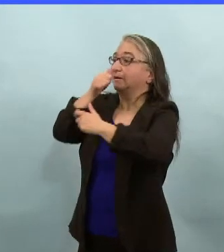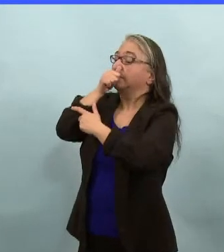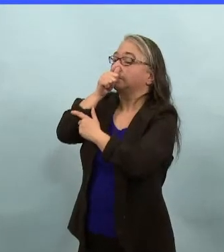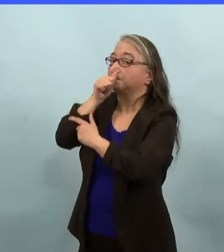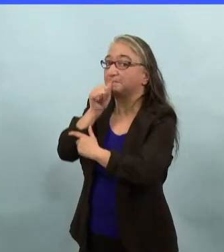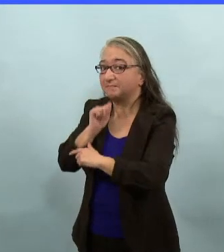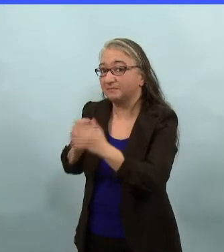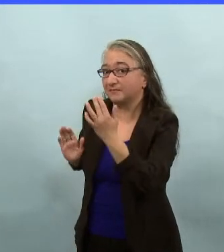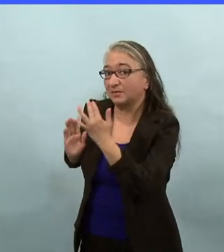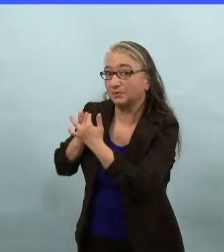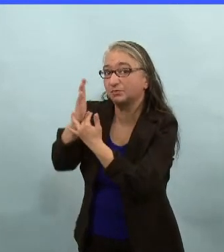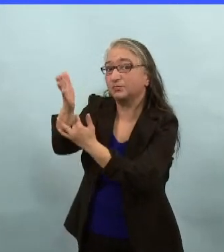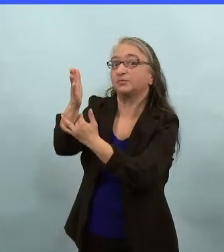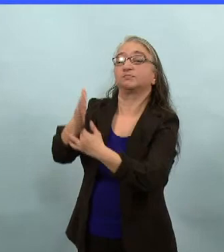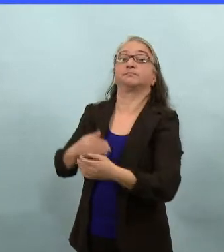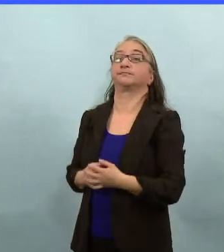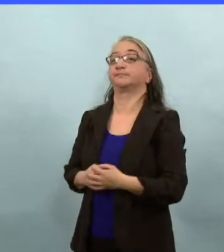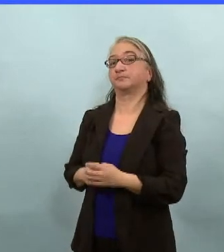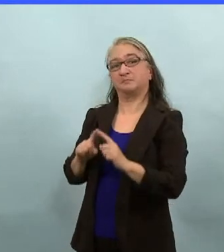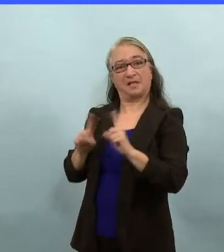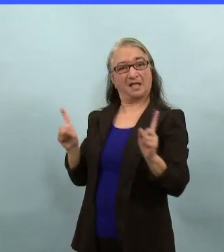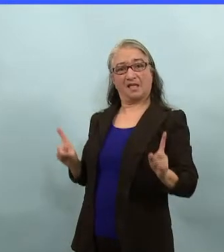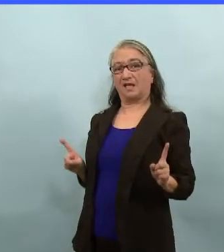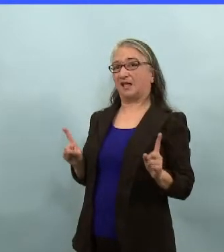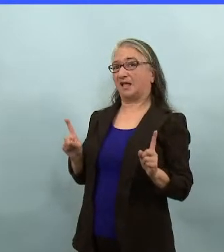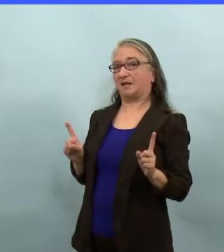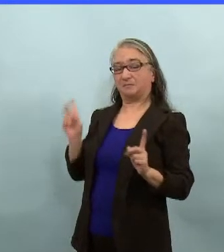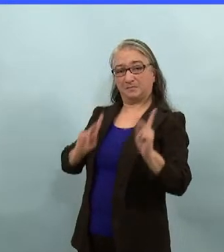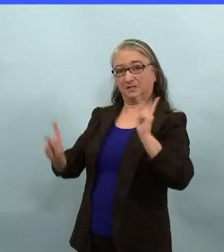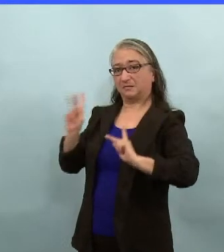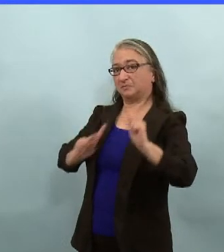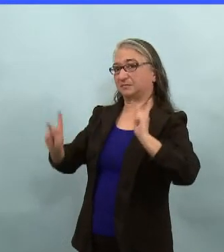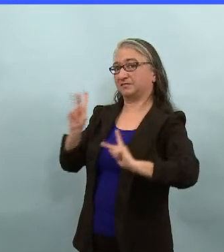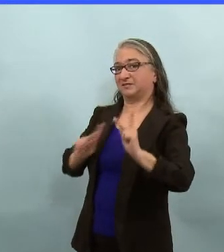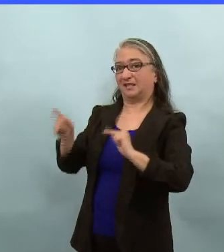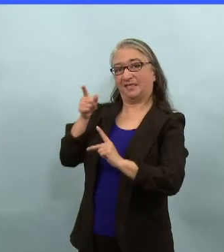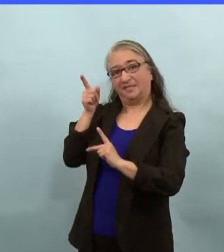salting the wound for families who lost loved ones to code recently and the ones who will be